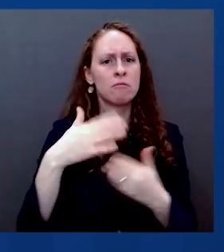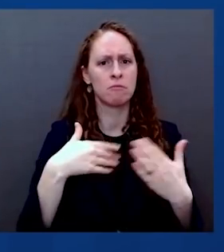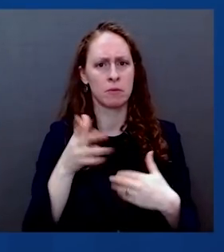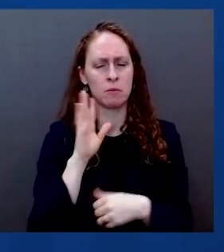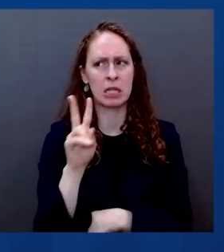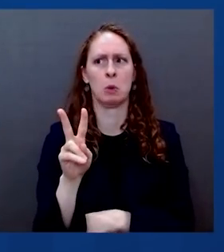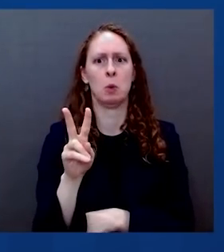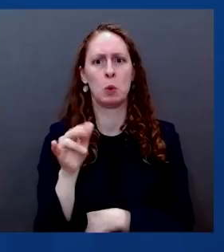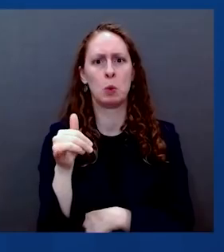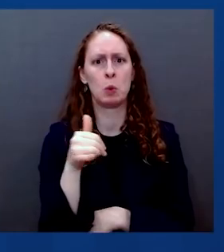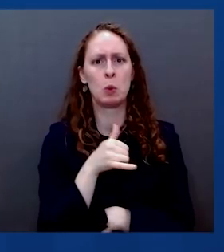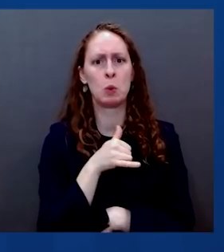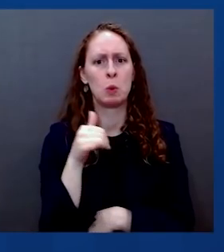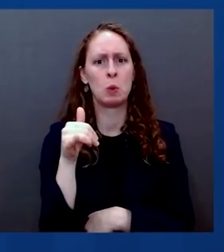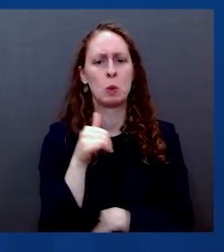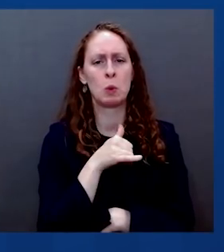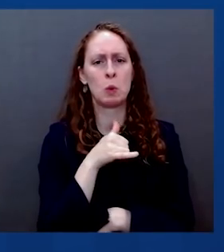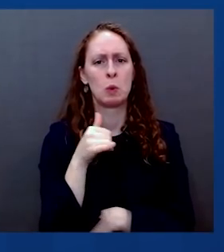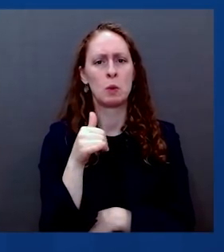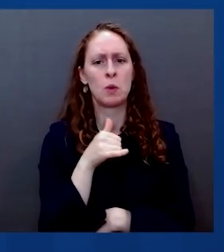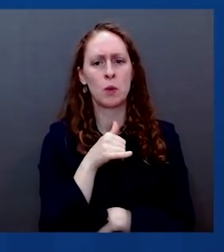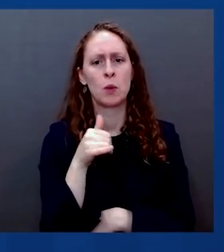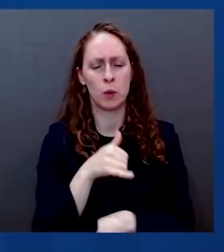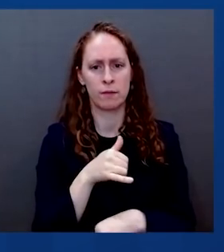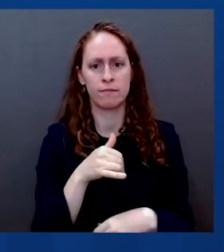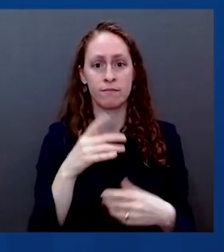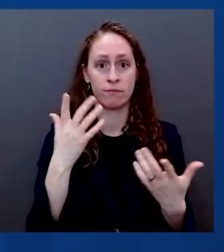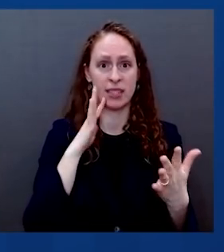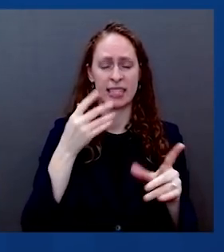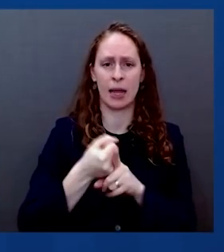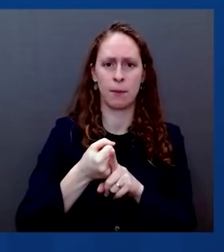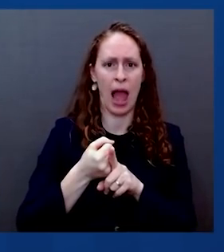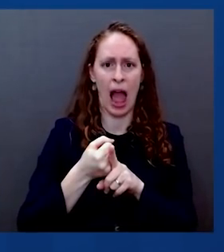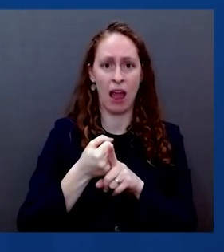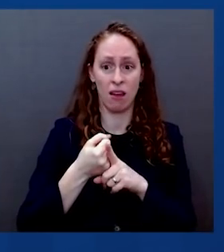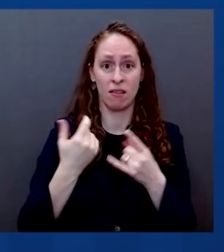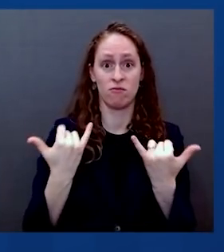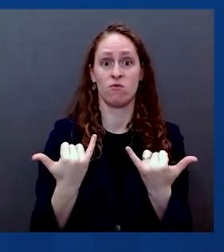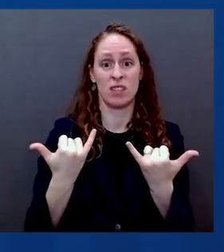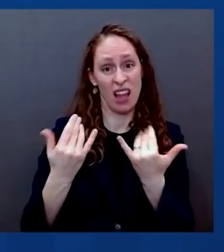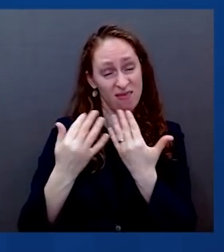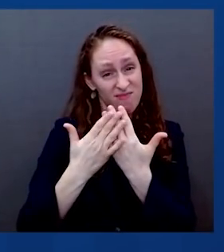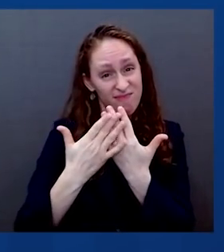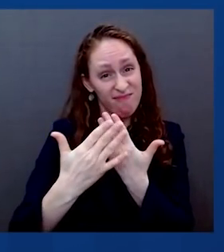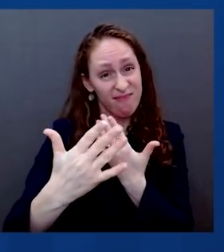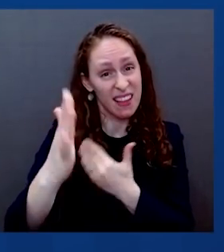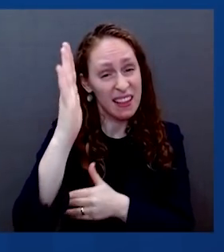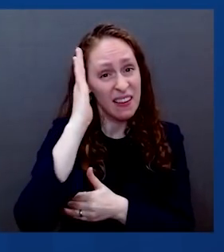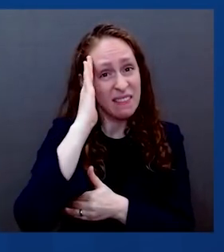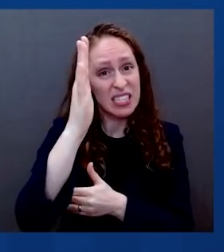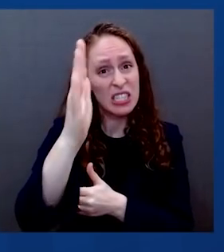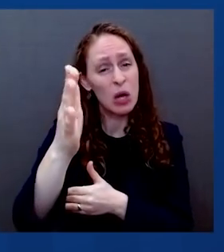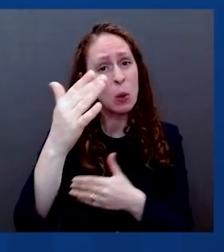As Dr. King said, "The battle is in our hands," and today the battle